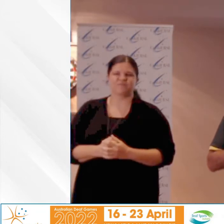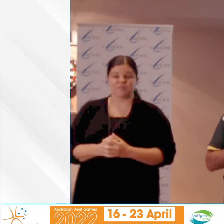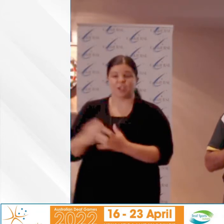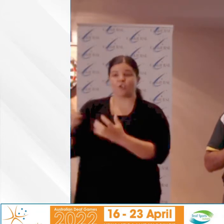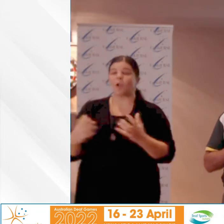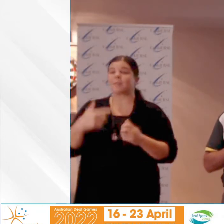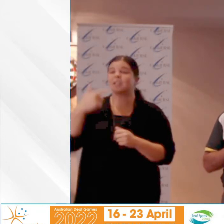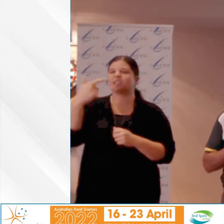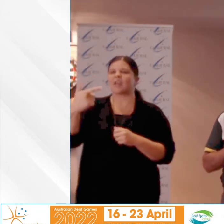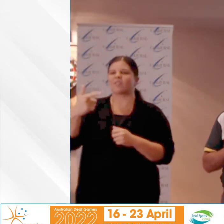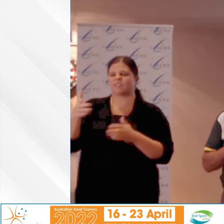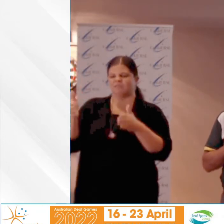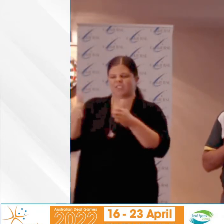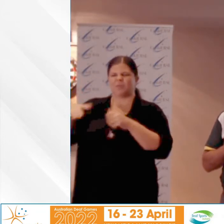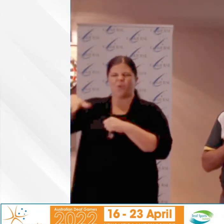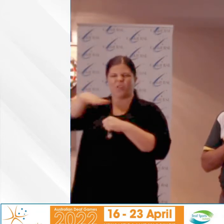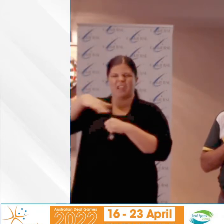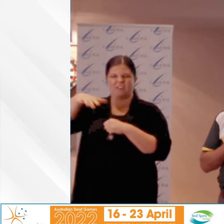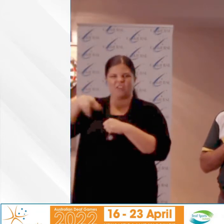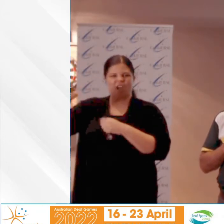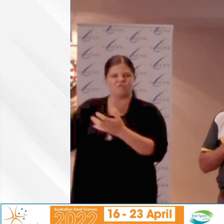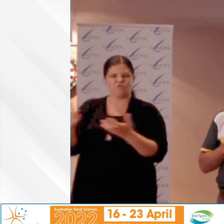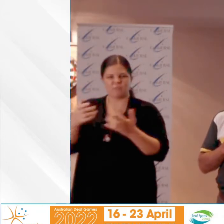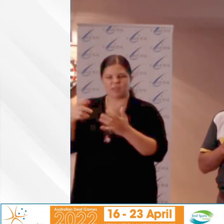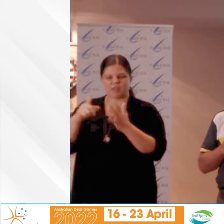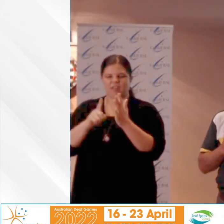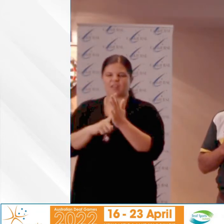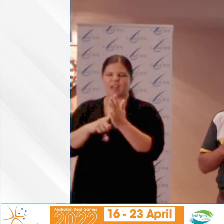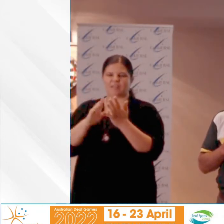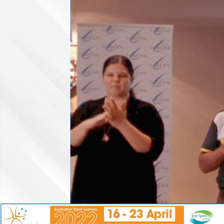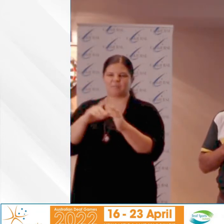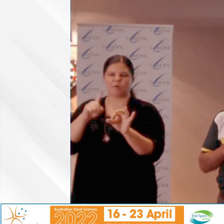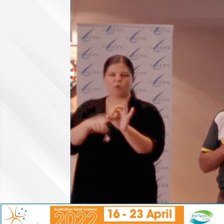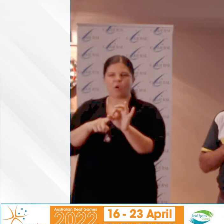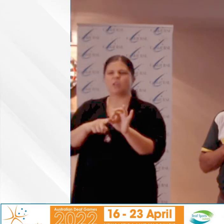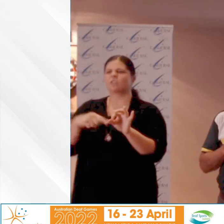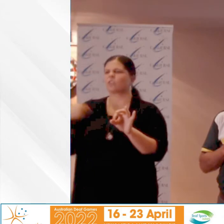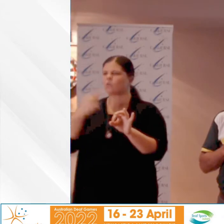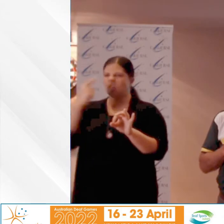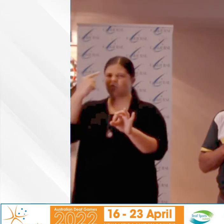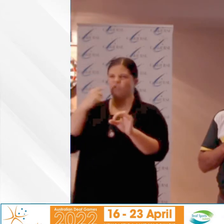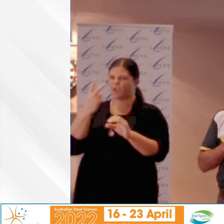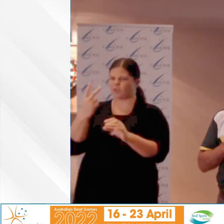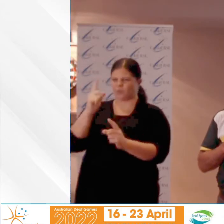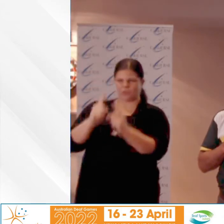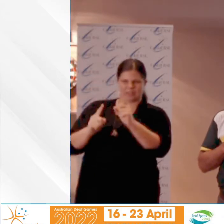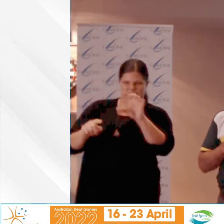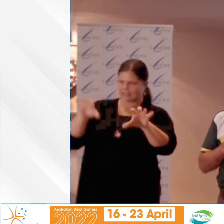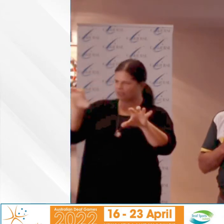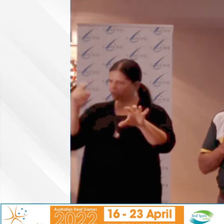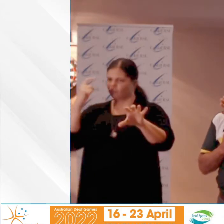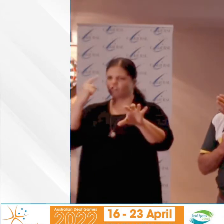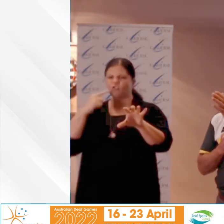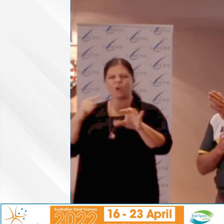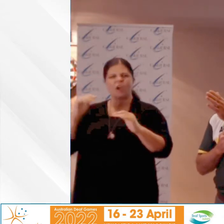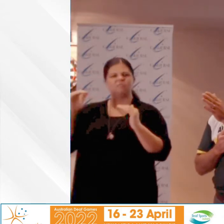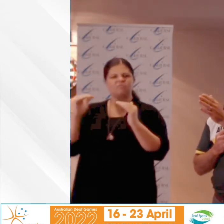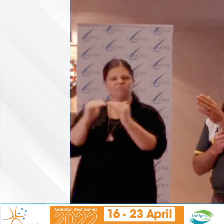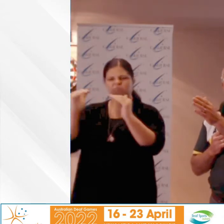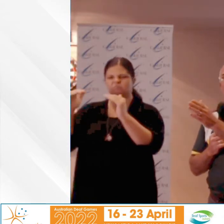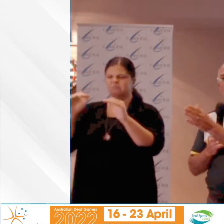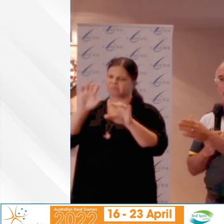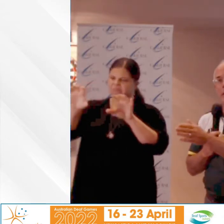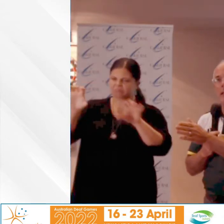in Lake Mac so you can see we've shared the venues throughout the two cities swimming and athletics